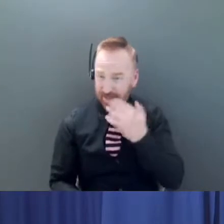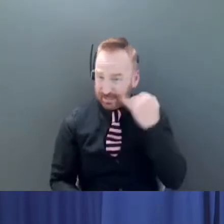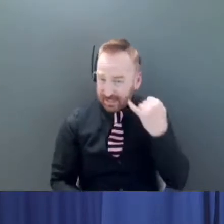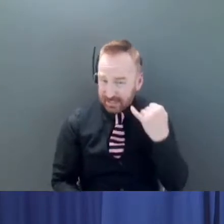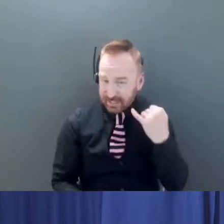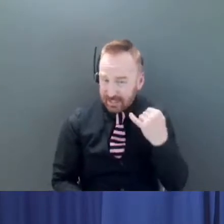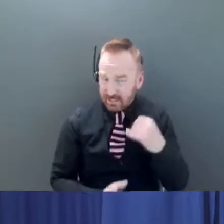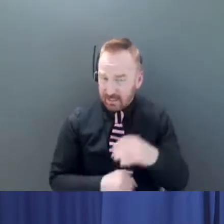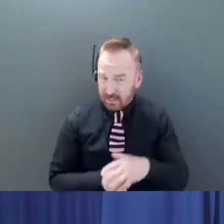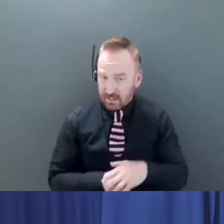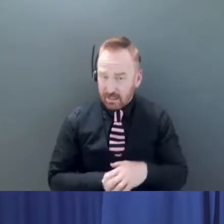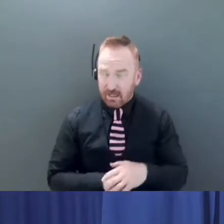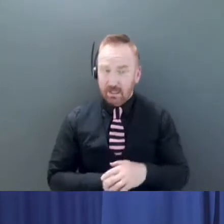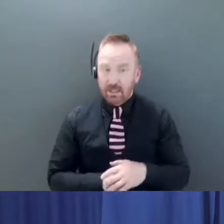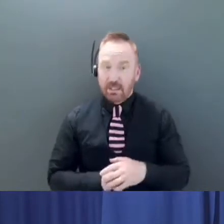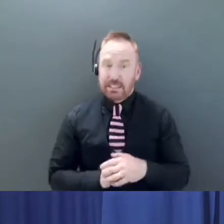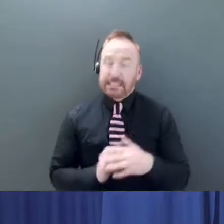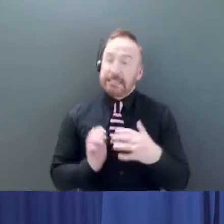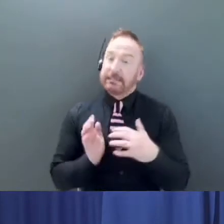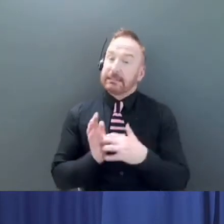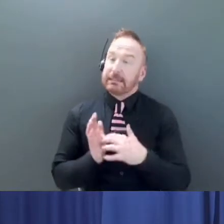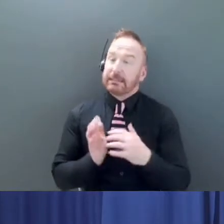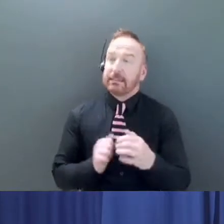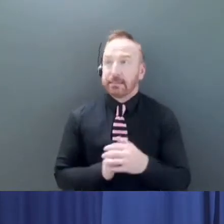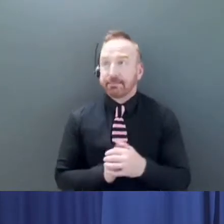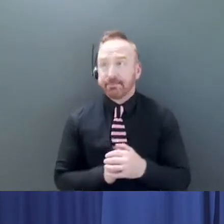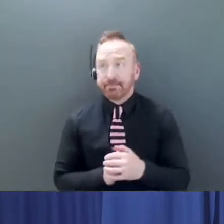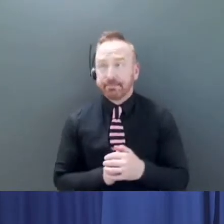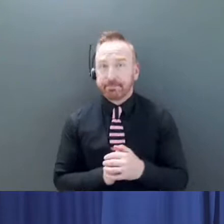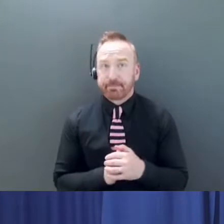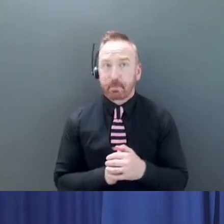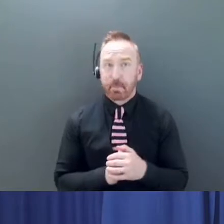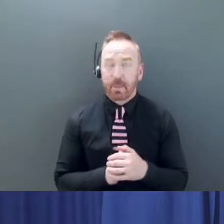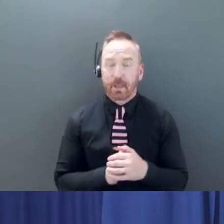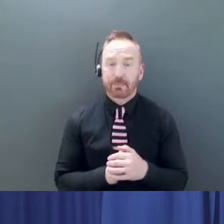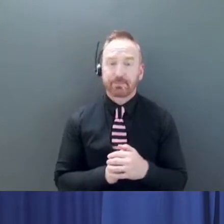Yeah. Well, of course it is always looking at a variety of measures